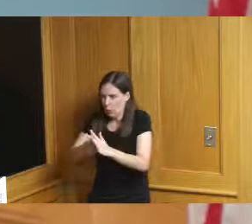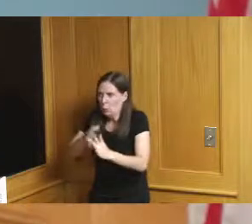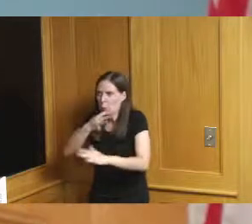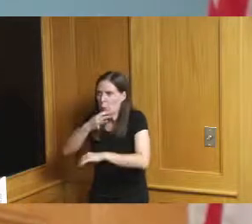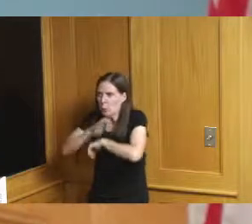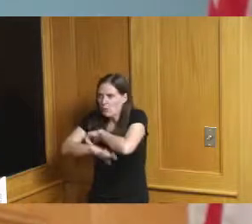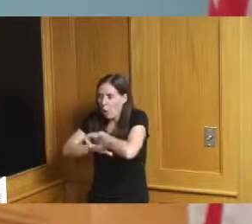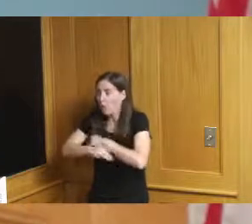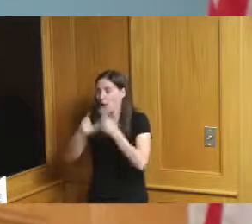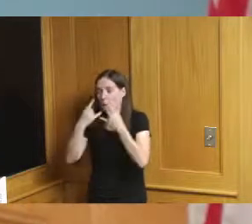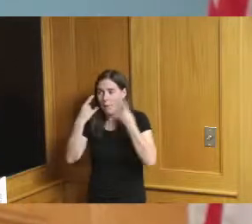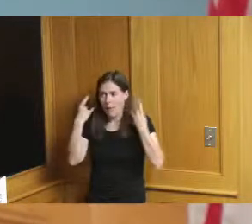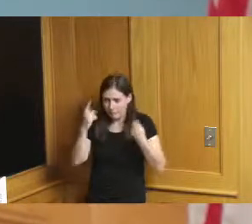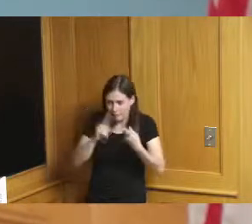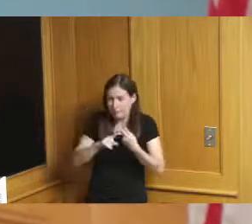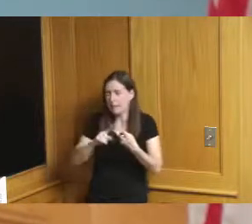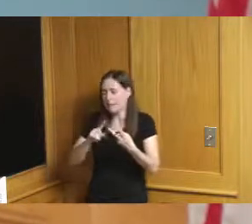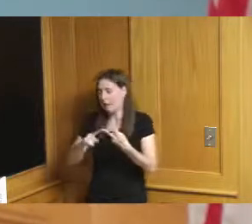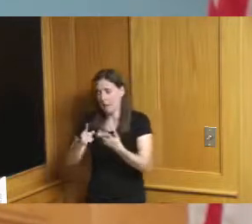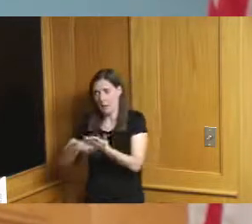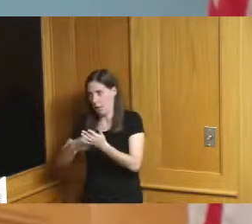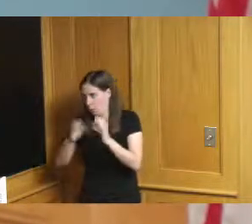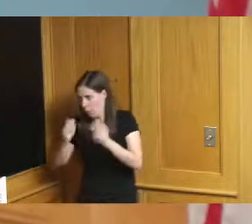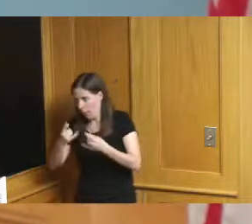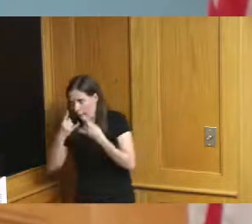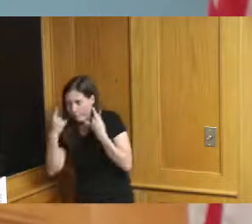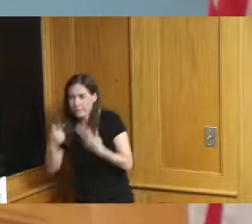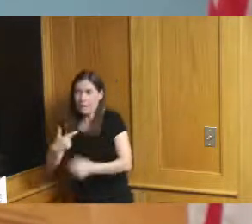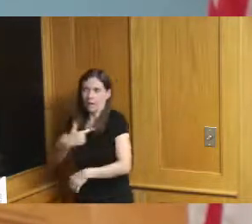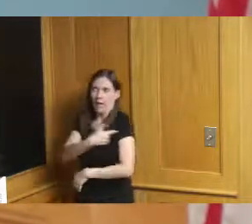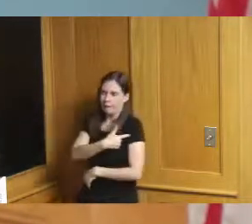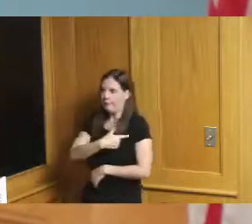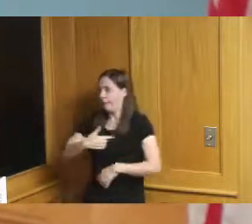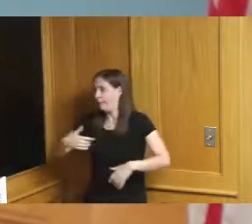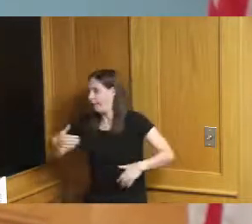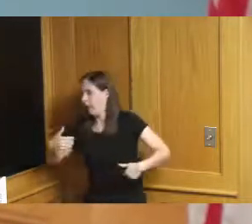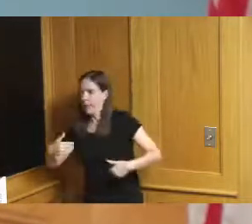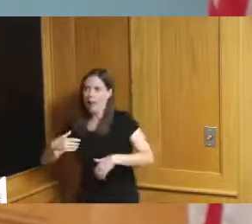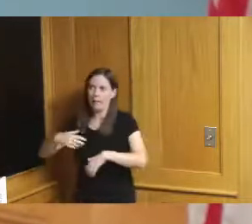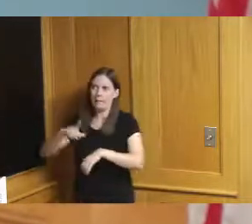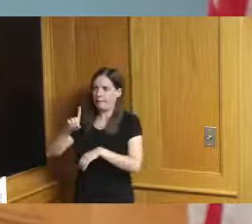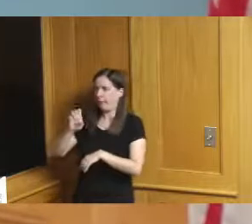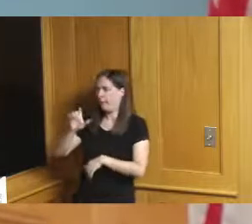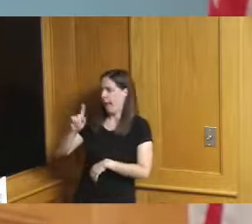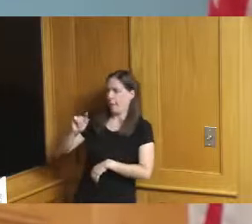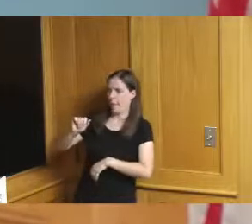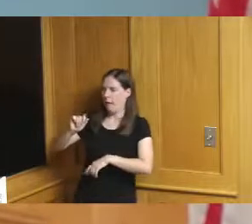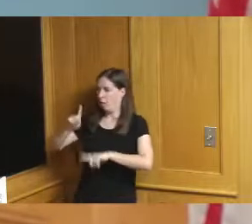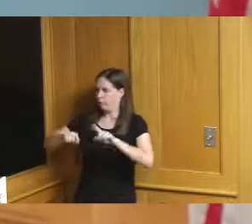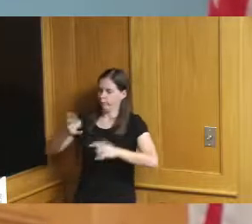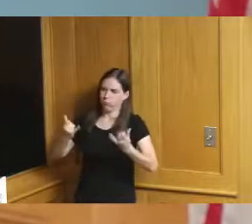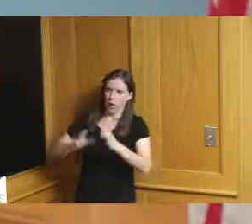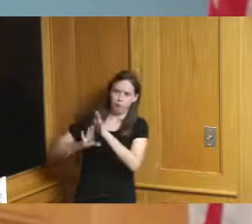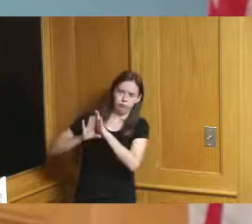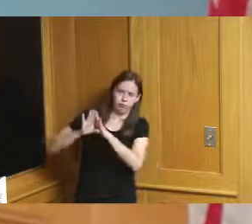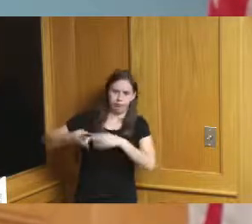we got mass no mass we got vaccine delta's jumping through the roof we've got kids going to school